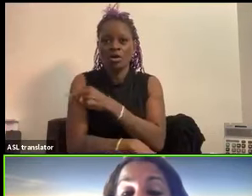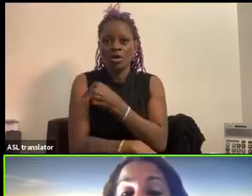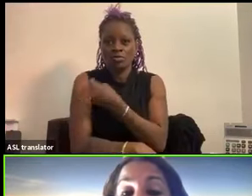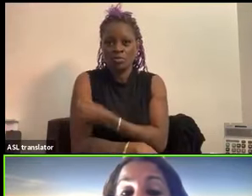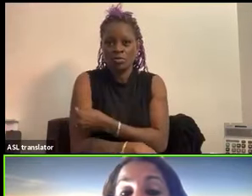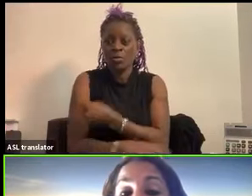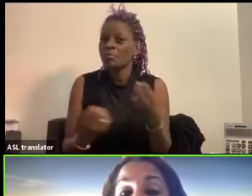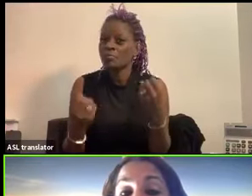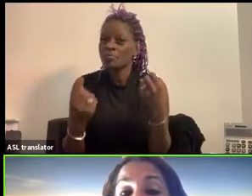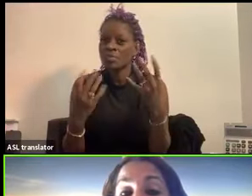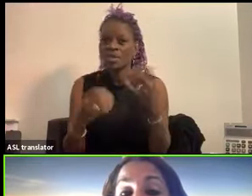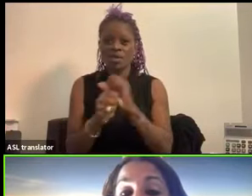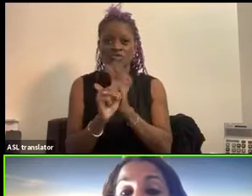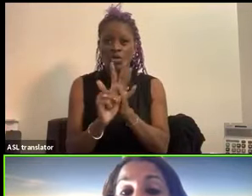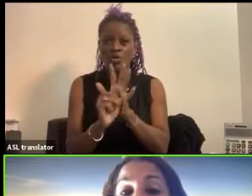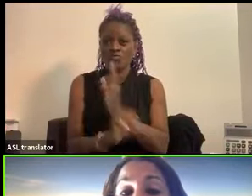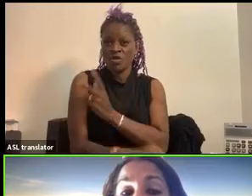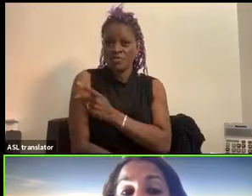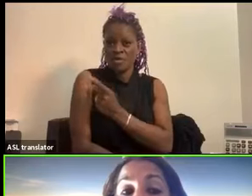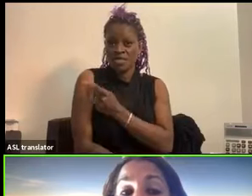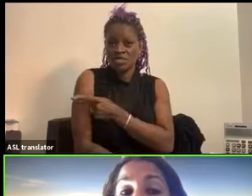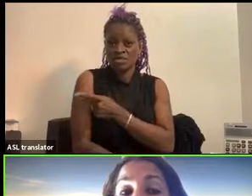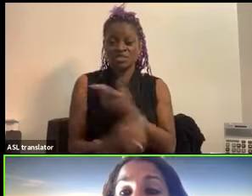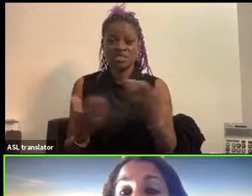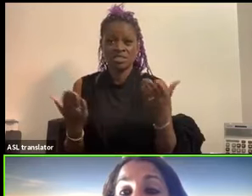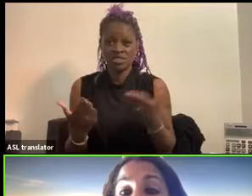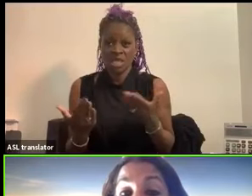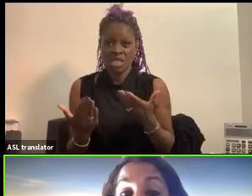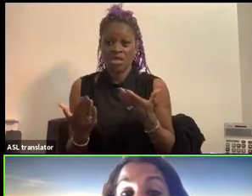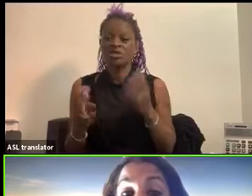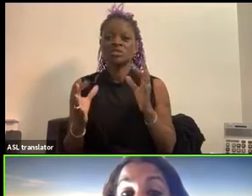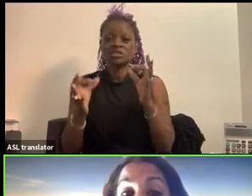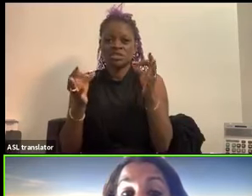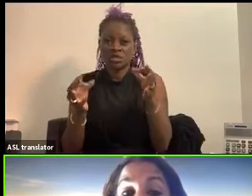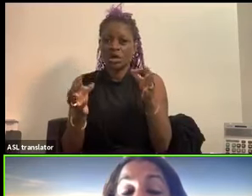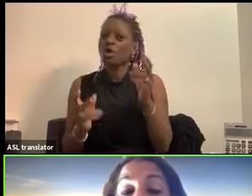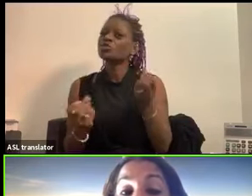hospitalized in Sonoma County or people who decided not to get vaccinated and all